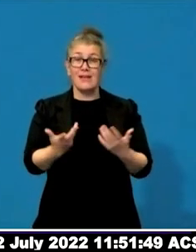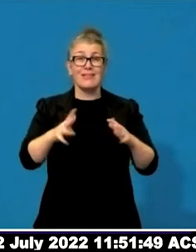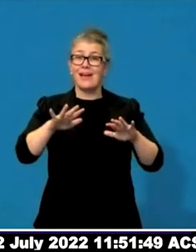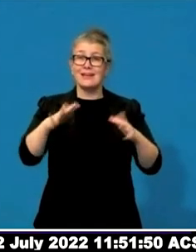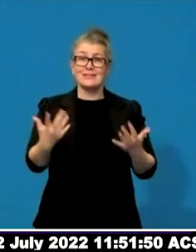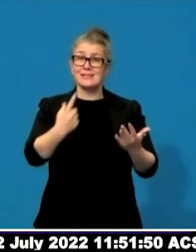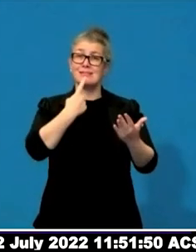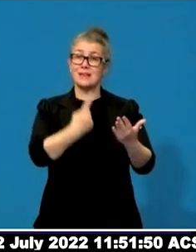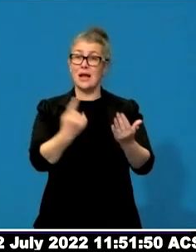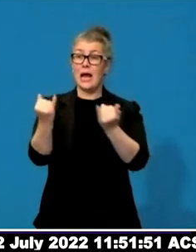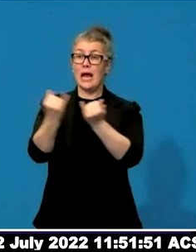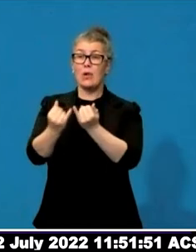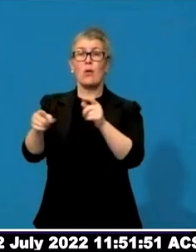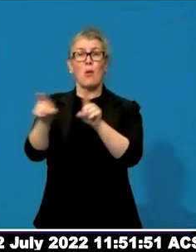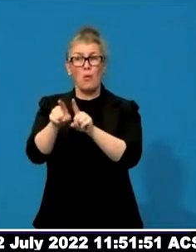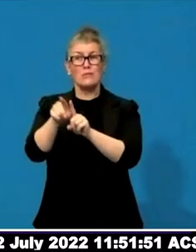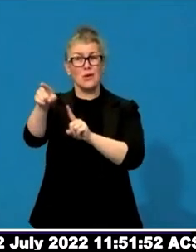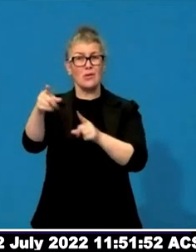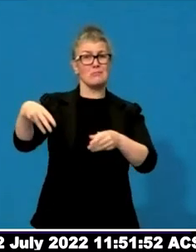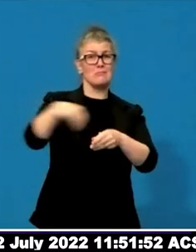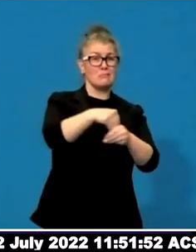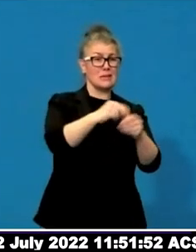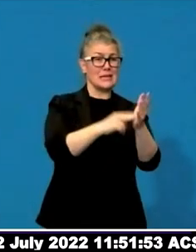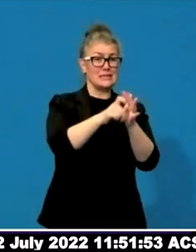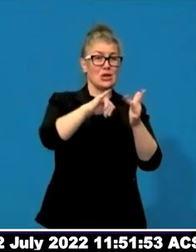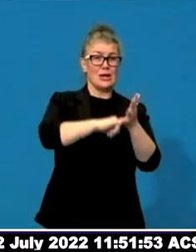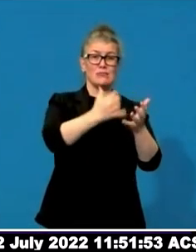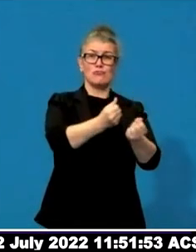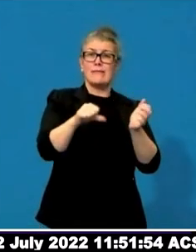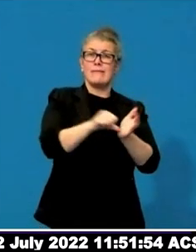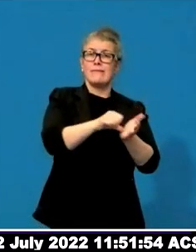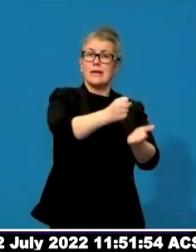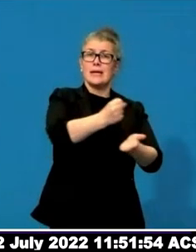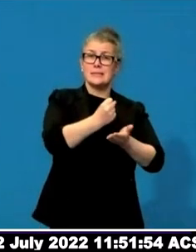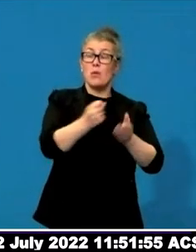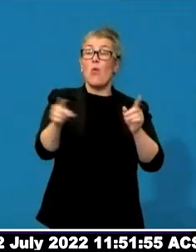was also an NDIS participant and also resided in a SIL accommodation,